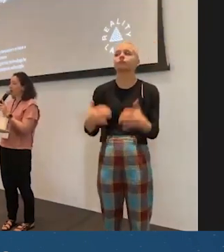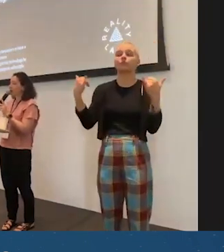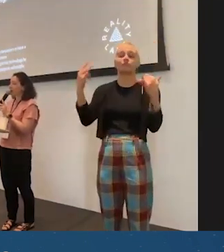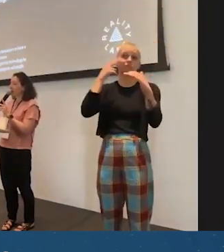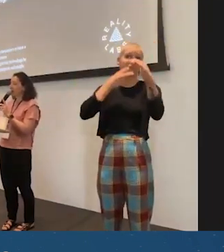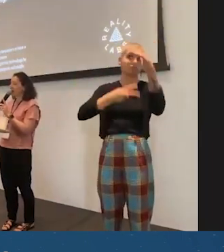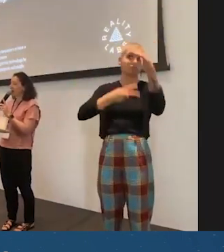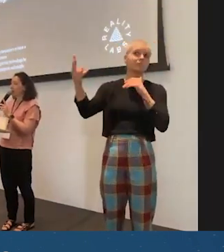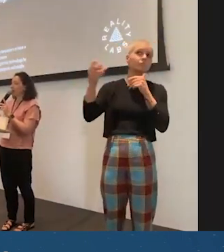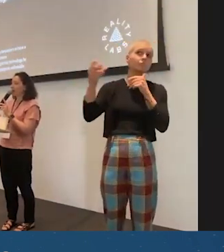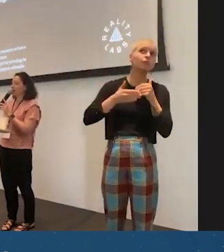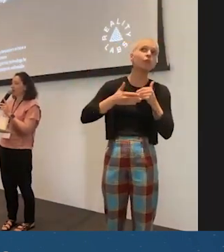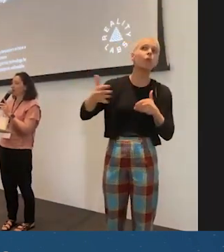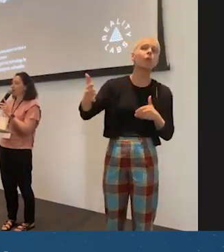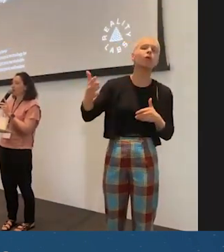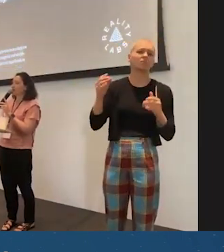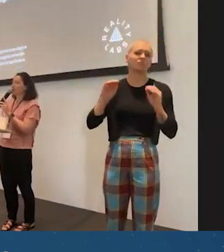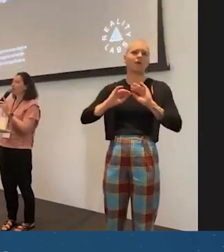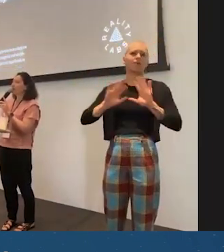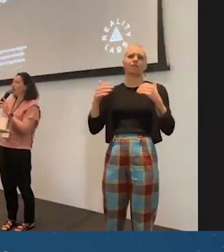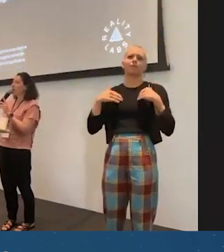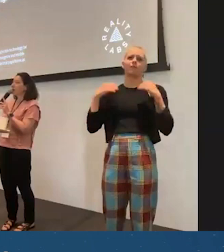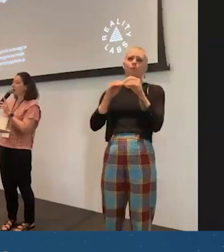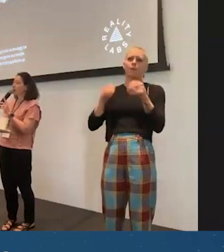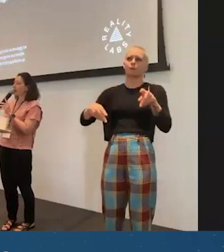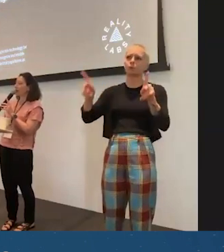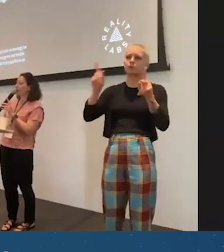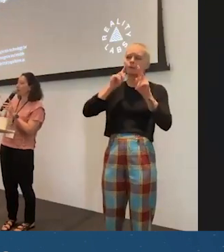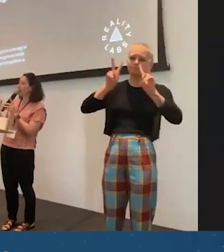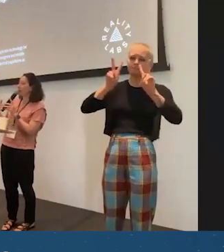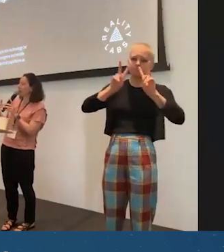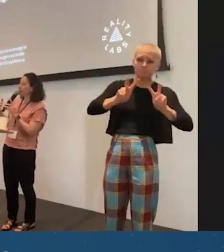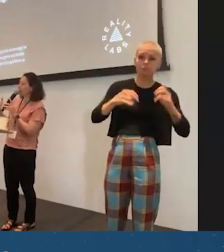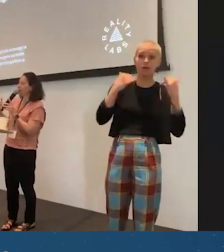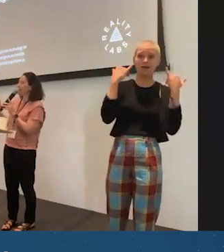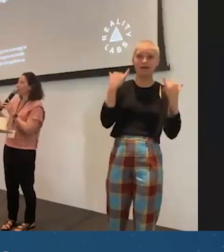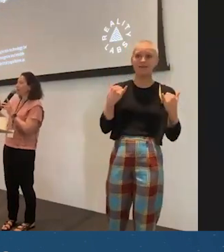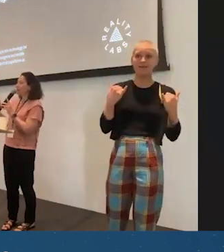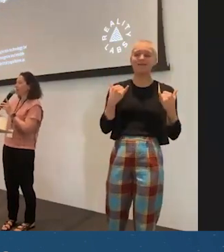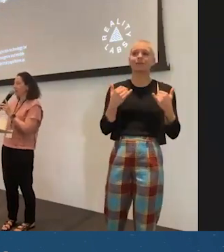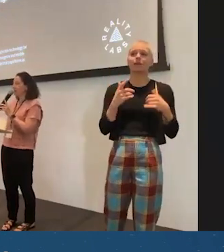are definitely more opportunities to explore moving from a kind of low-bandwidth naturalistic